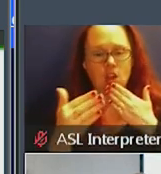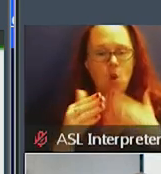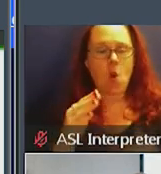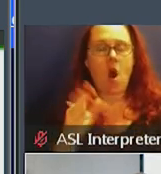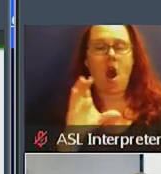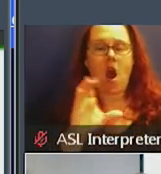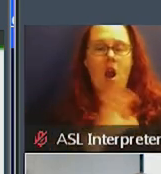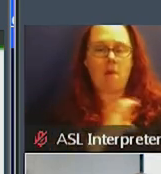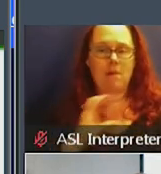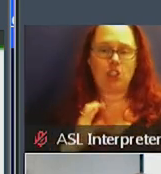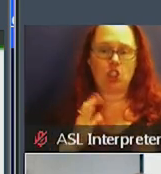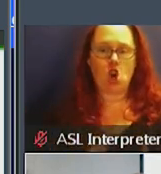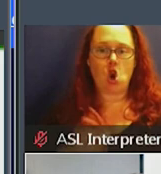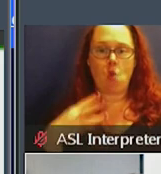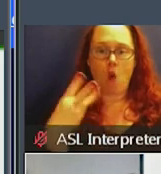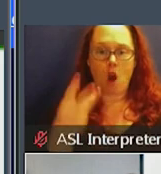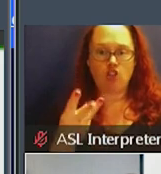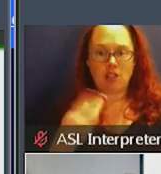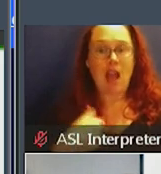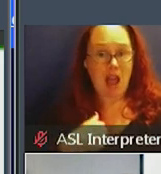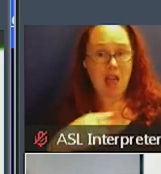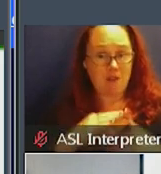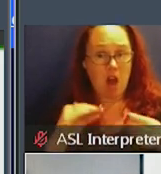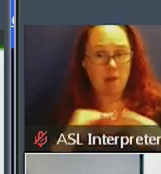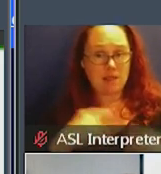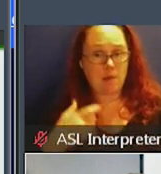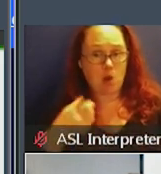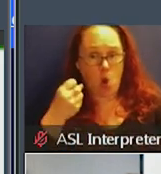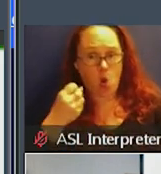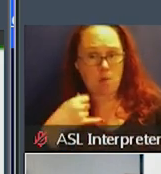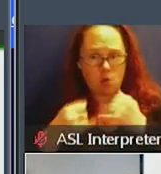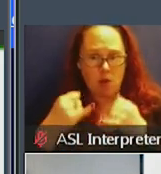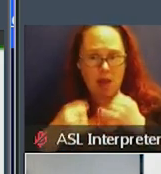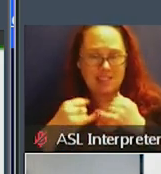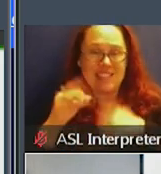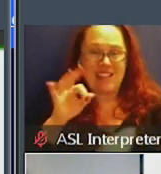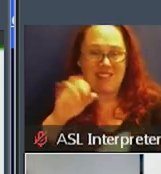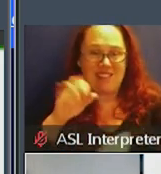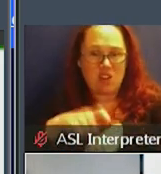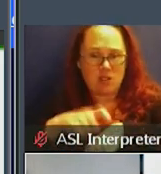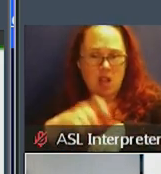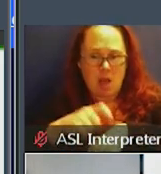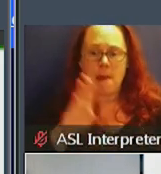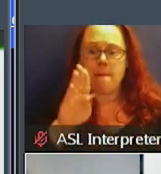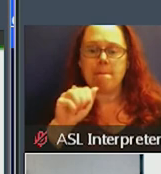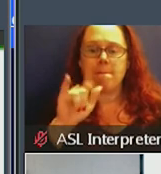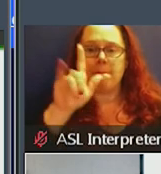and I have comments as well, but I'm going to hold mine to last if there's time. So vice-chair Bailey. Okay.